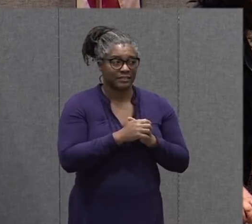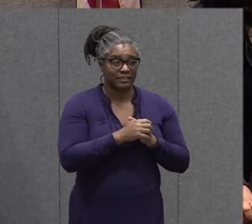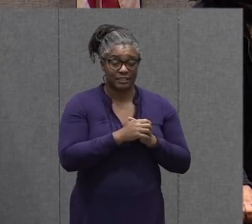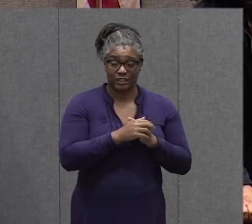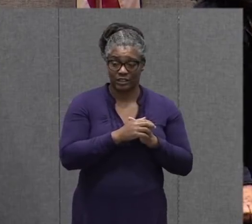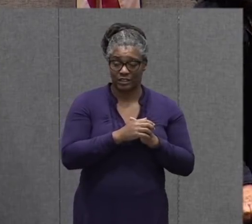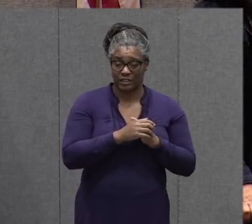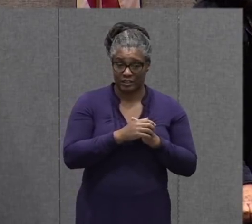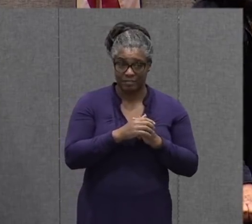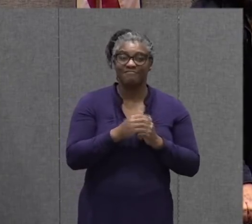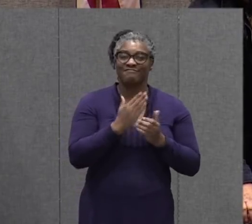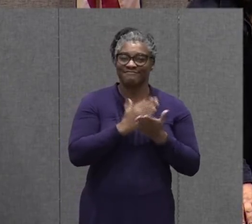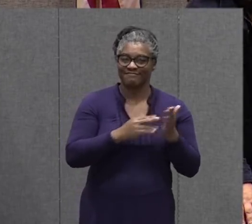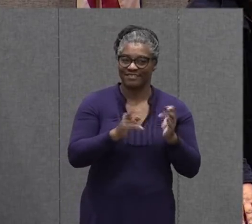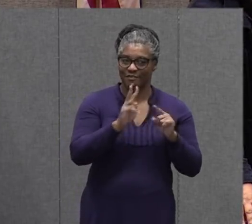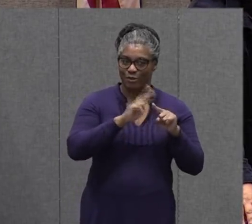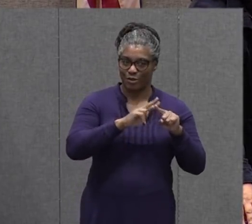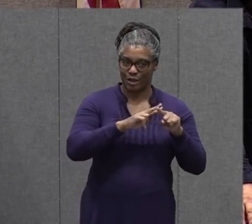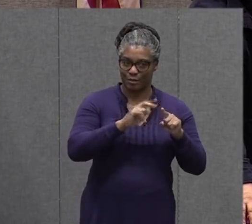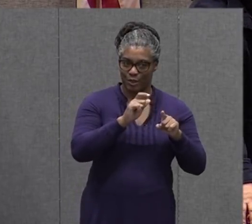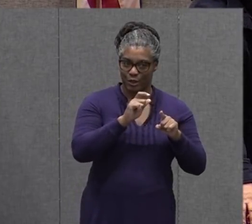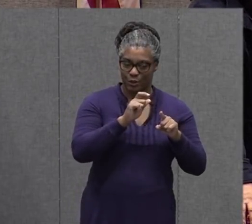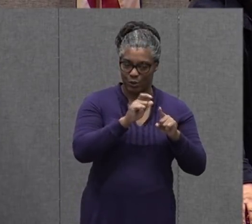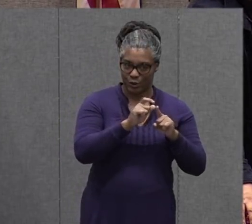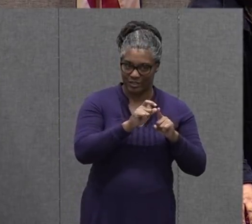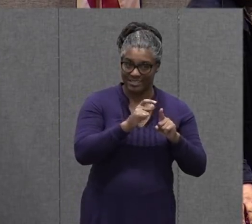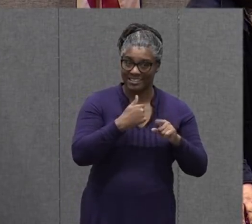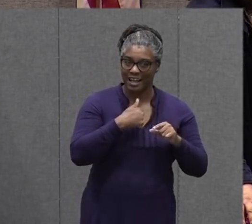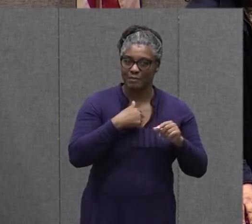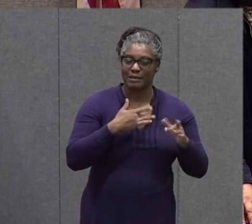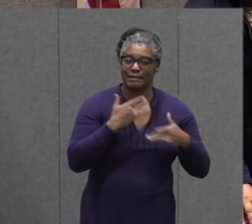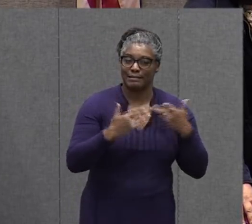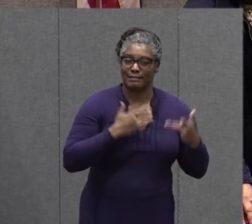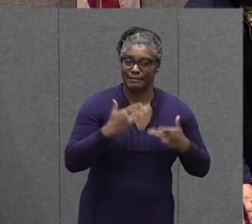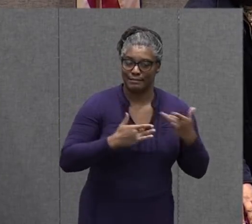I'm very excited because some of these words, they are very big words.